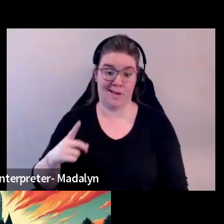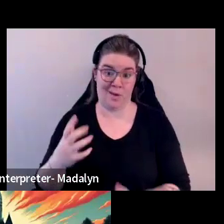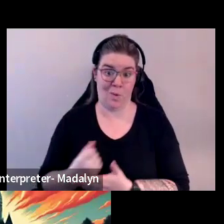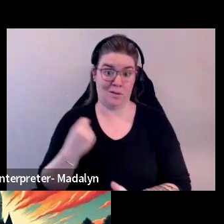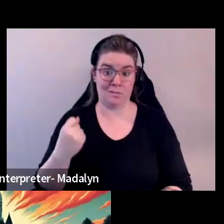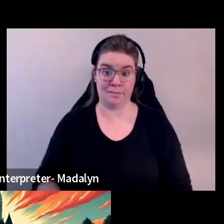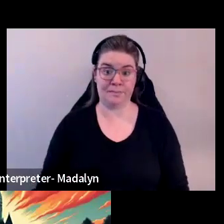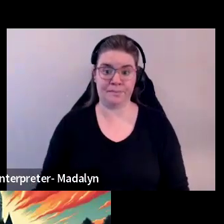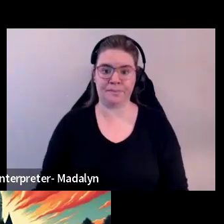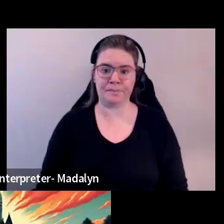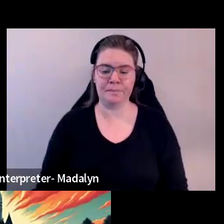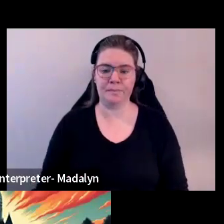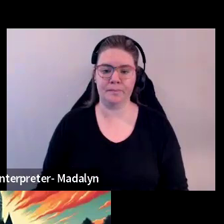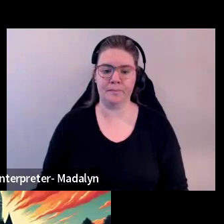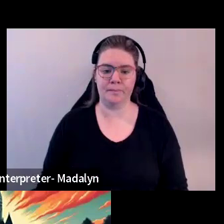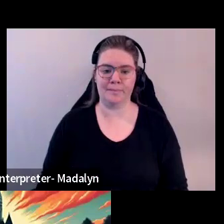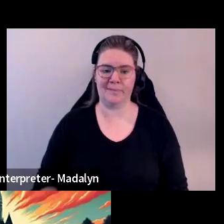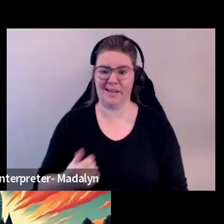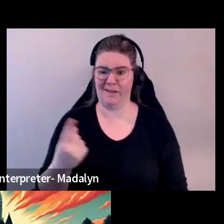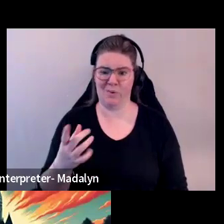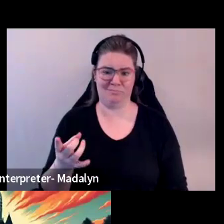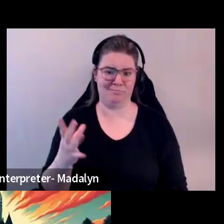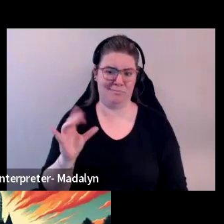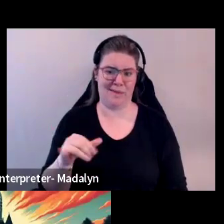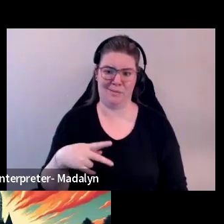Tom Olin: And and everyone hates that program now in in Colorado.